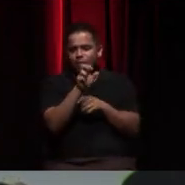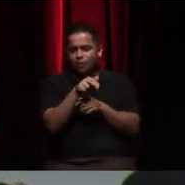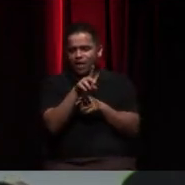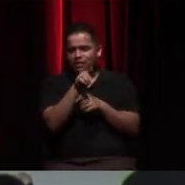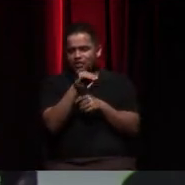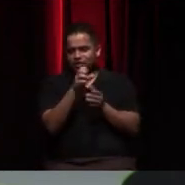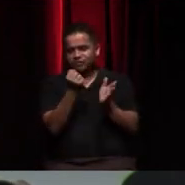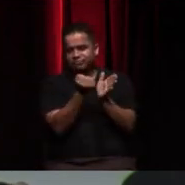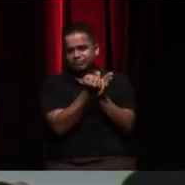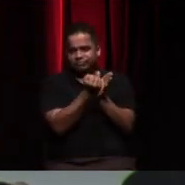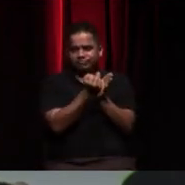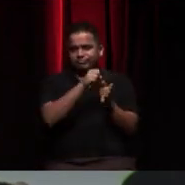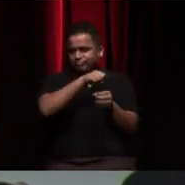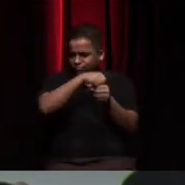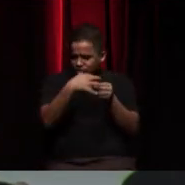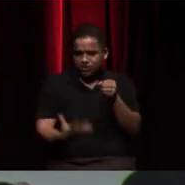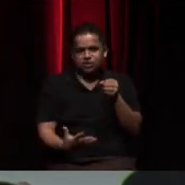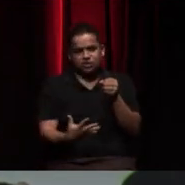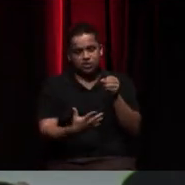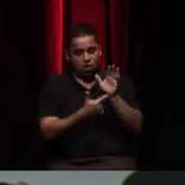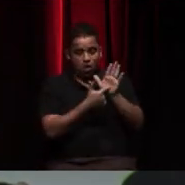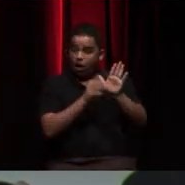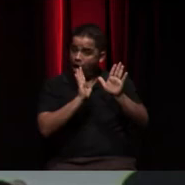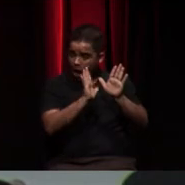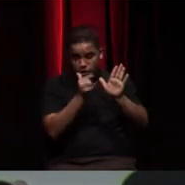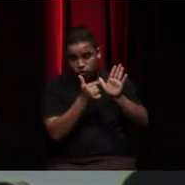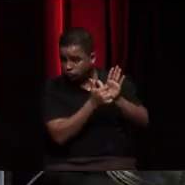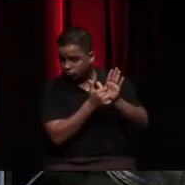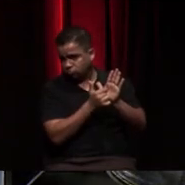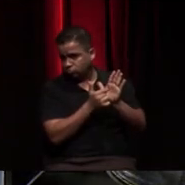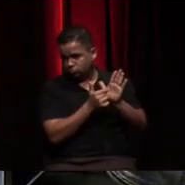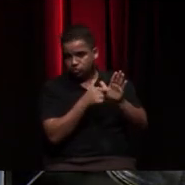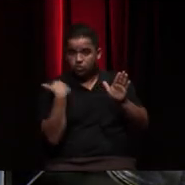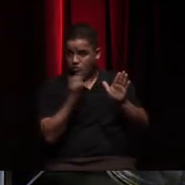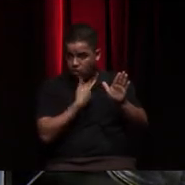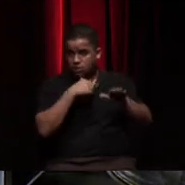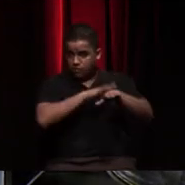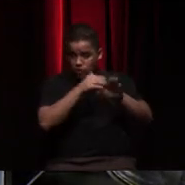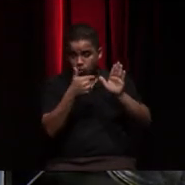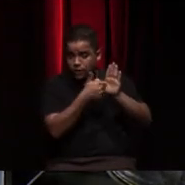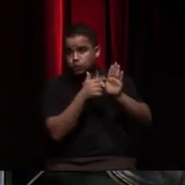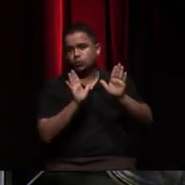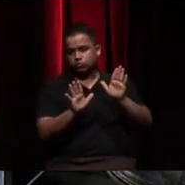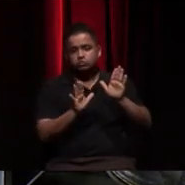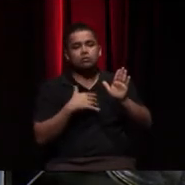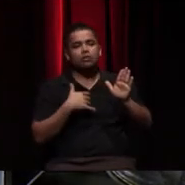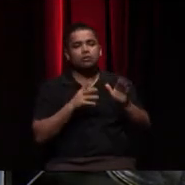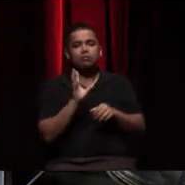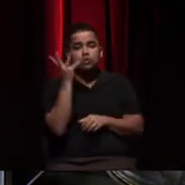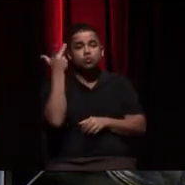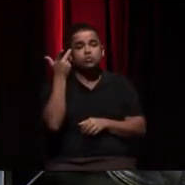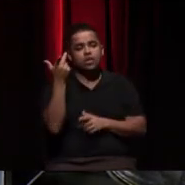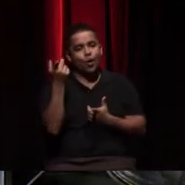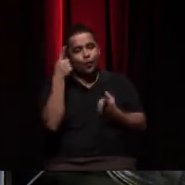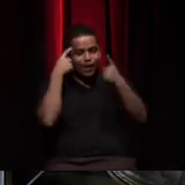direct: “Here you are. This is what we are doing. We need to find a creative solution to make it interesting,